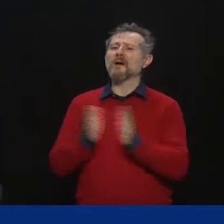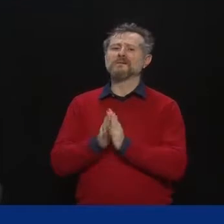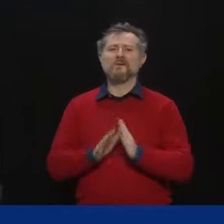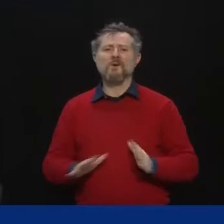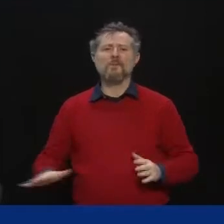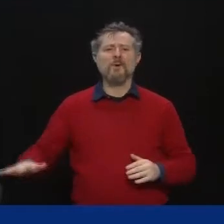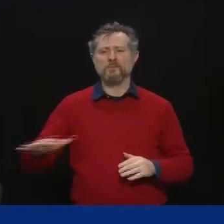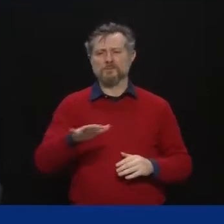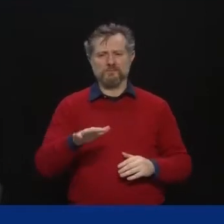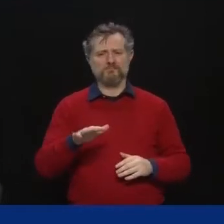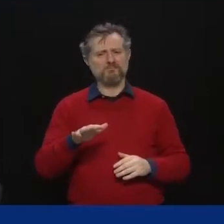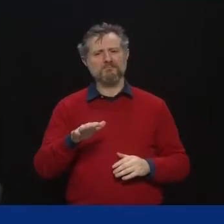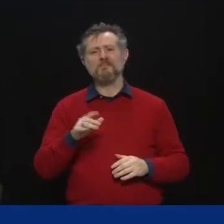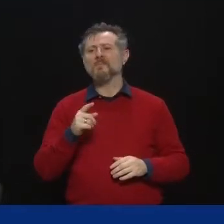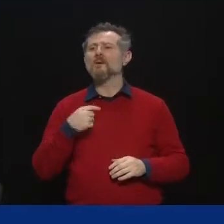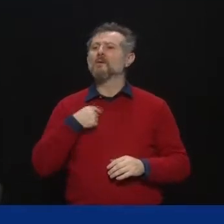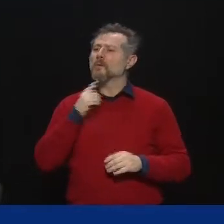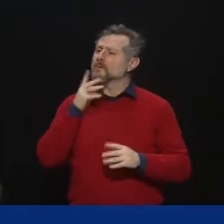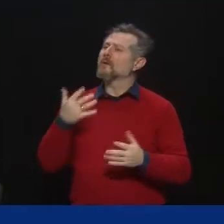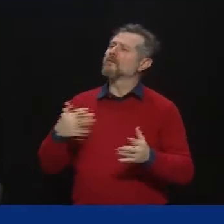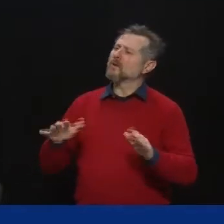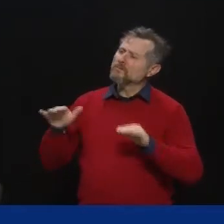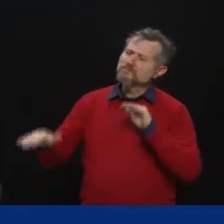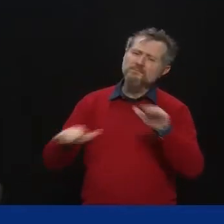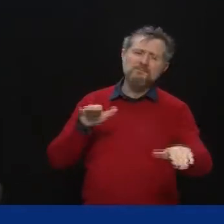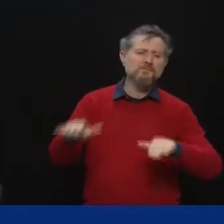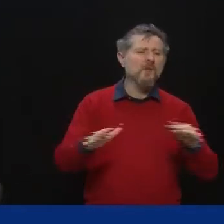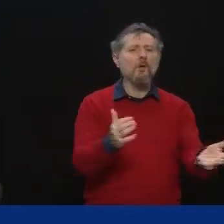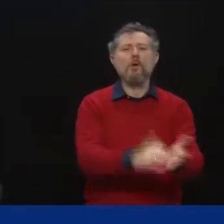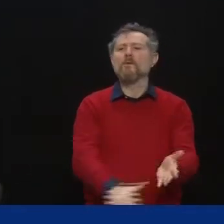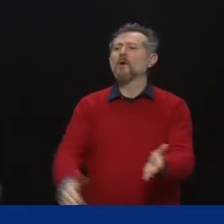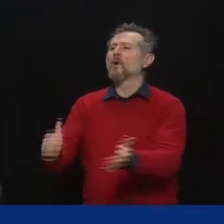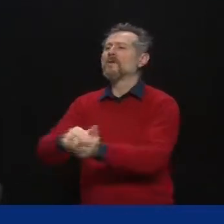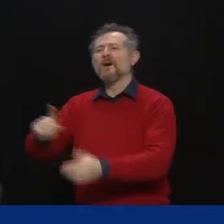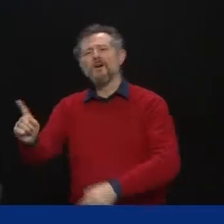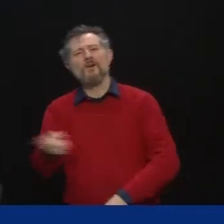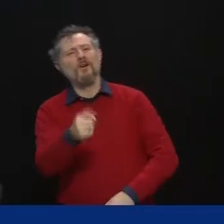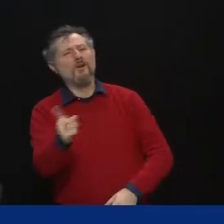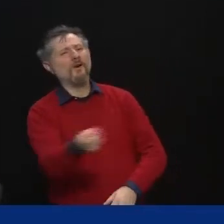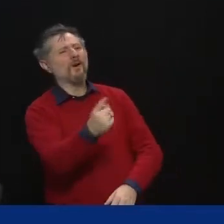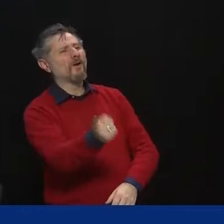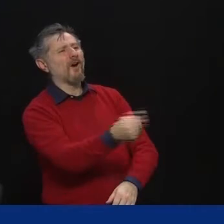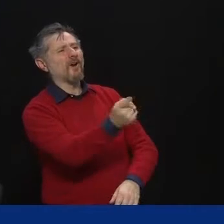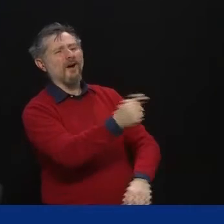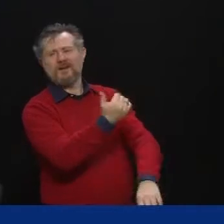AND THAT WE'LL GET THROUGH THIS. SO ASKING EVERYONE TO DO